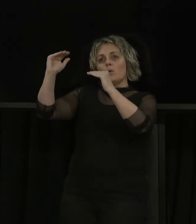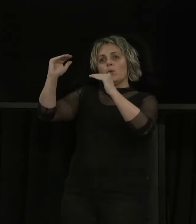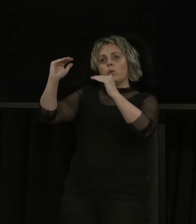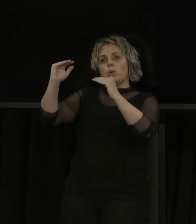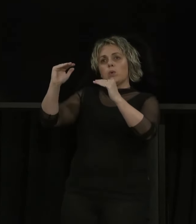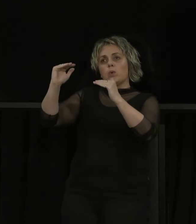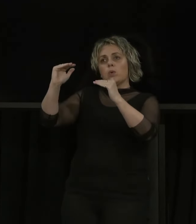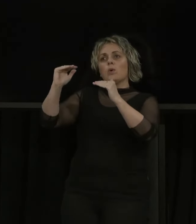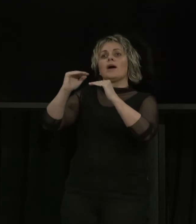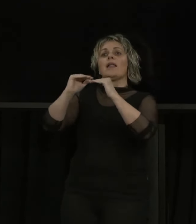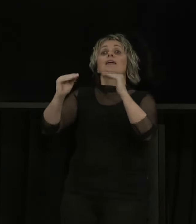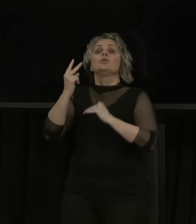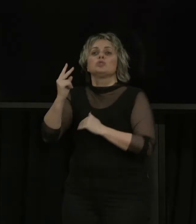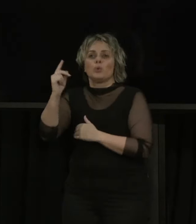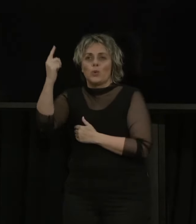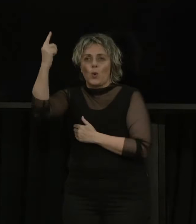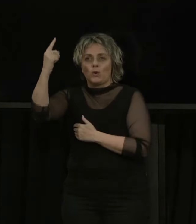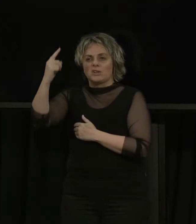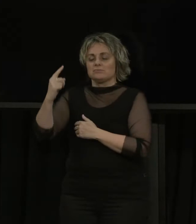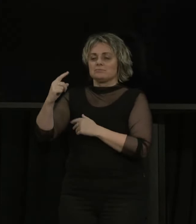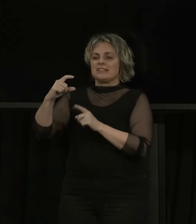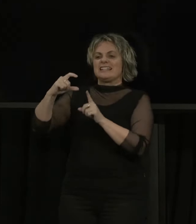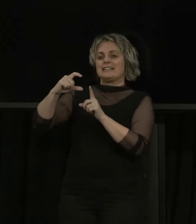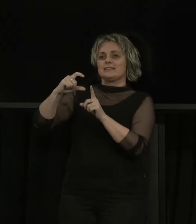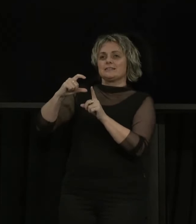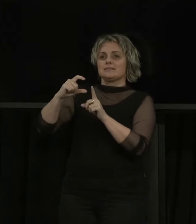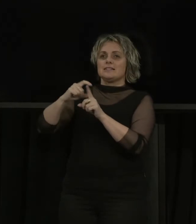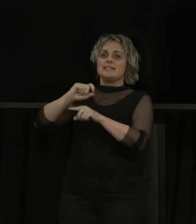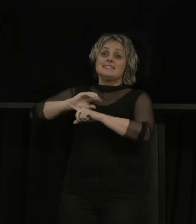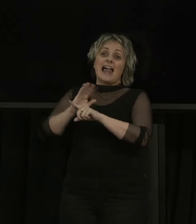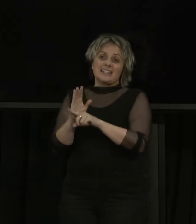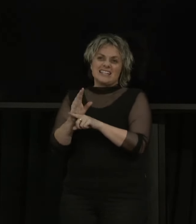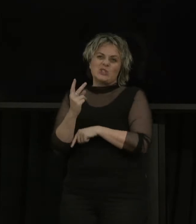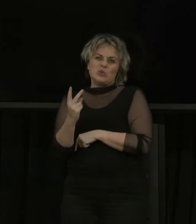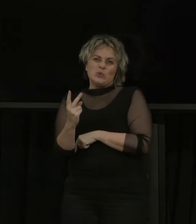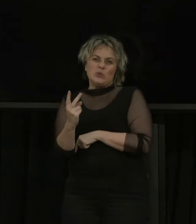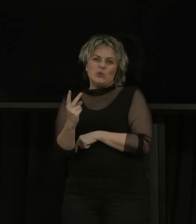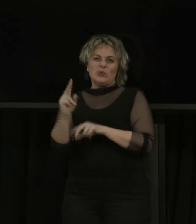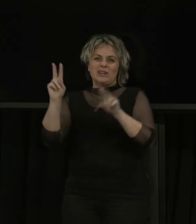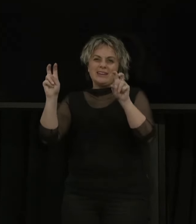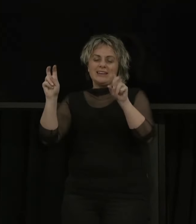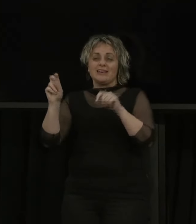out three phases were essentially if you look at them